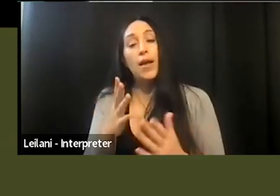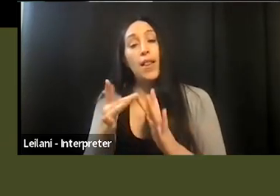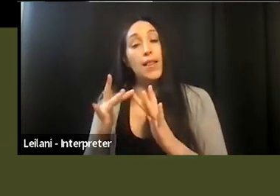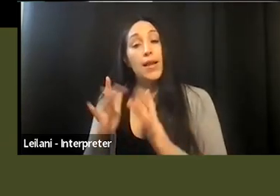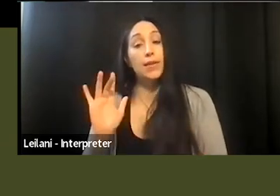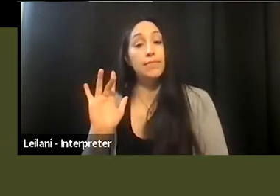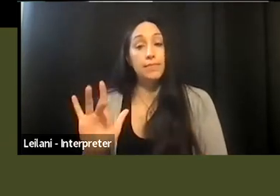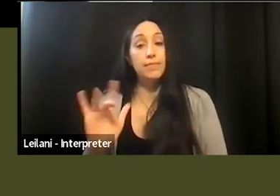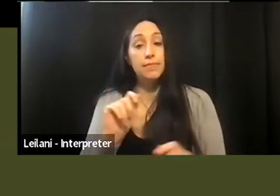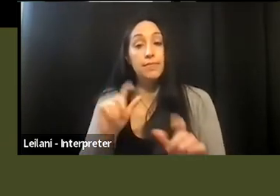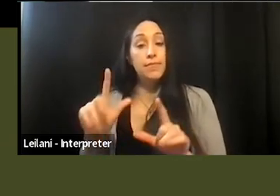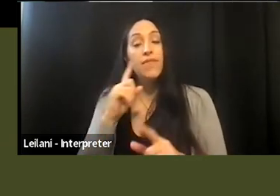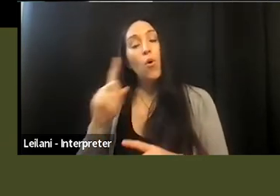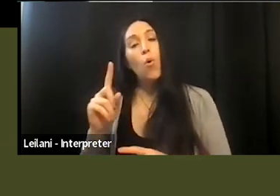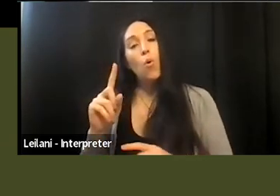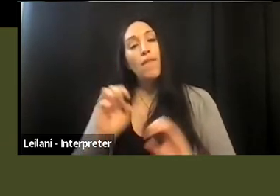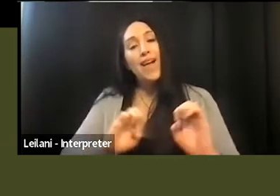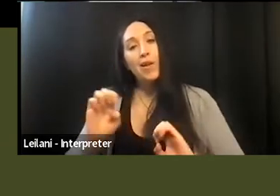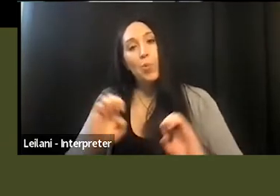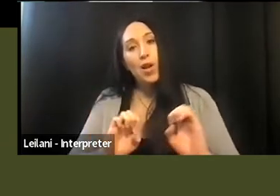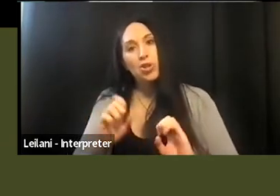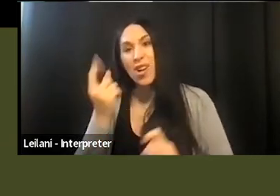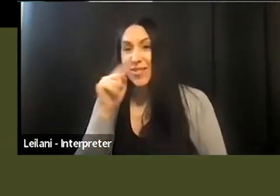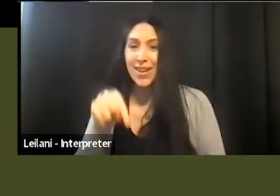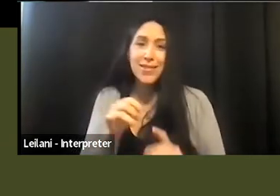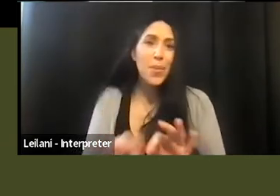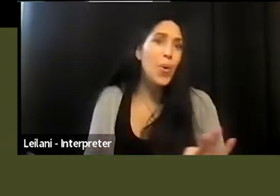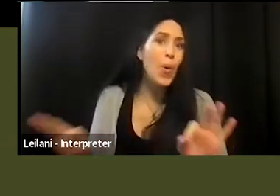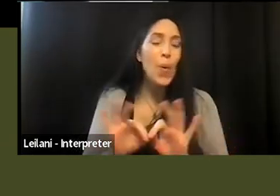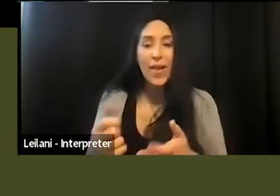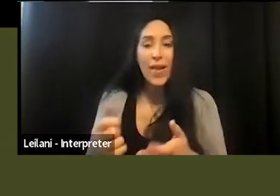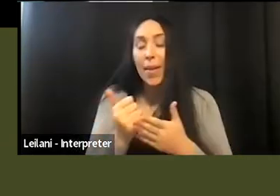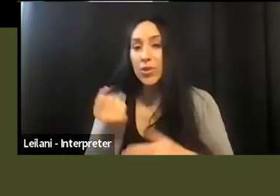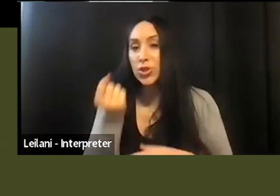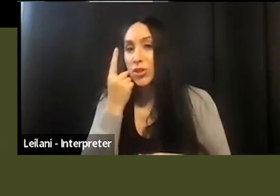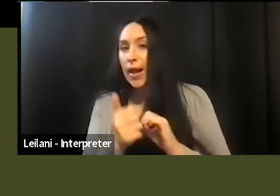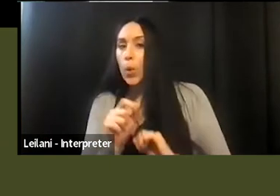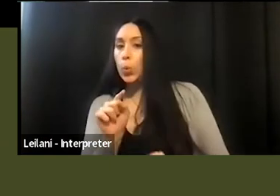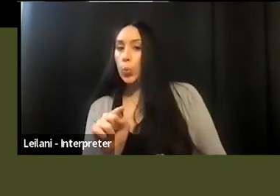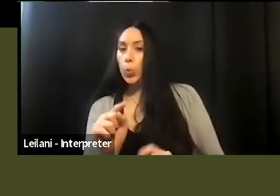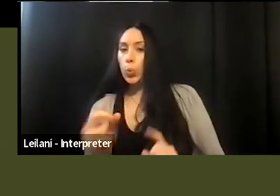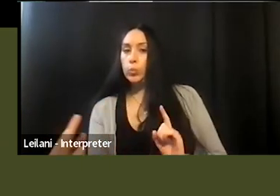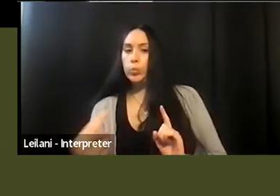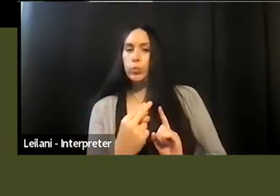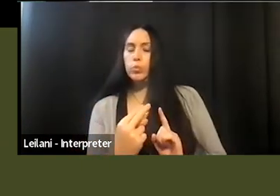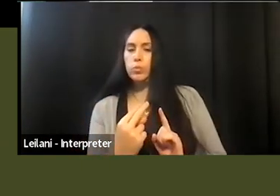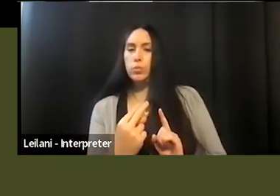These evaluations are really, really important because they help us understand how you are perceiving the trainings.